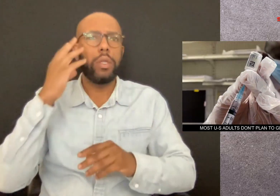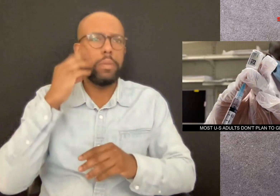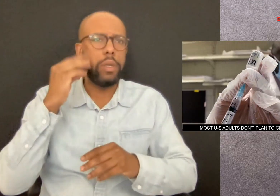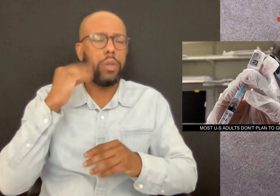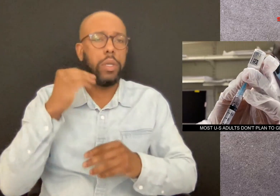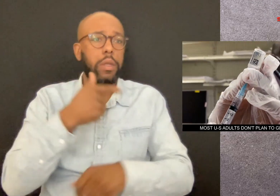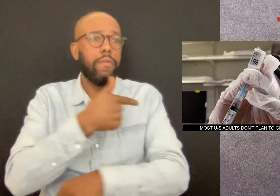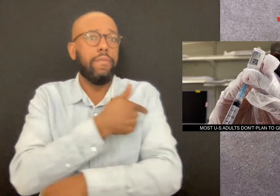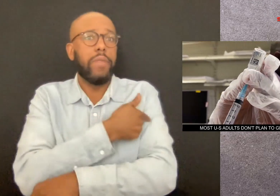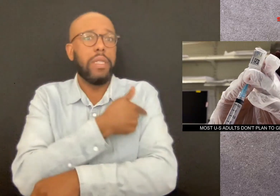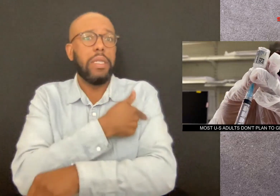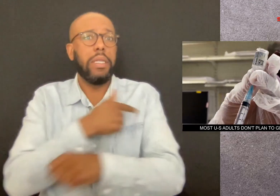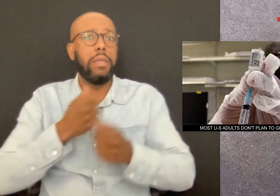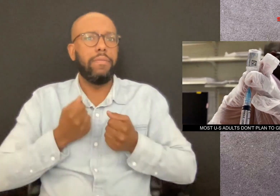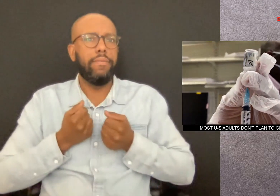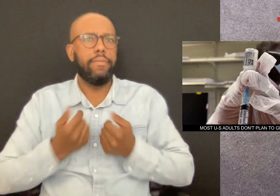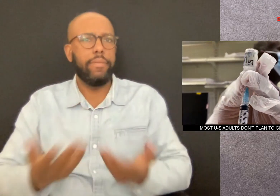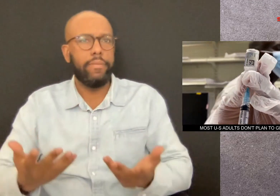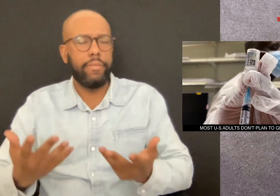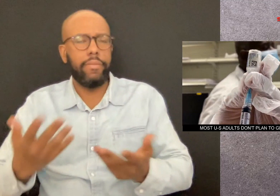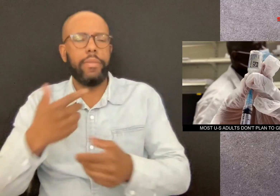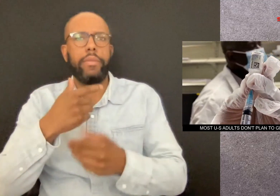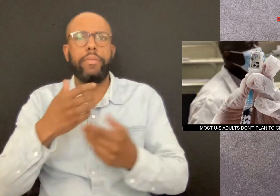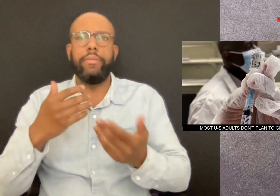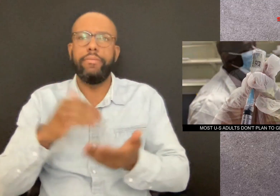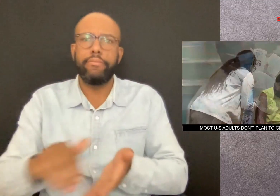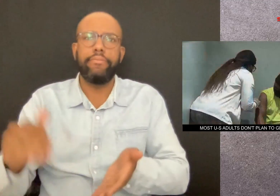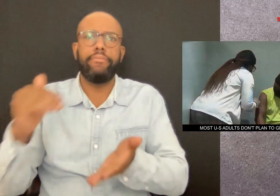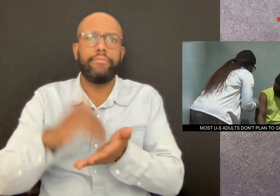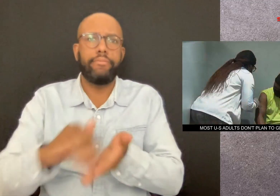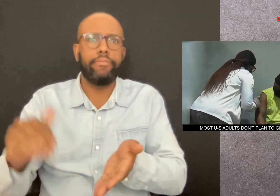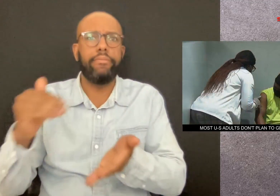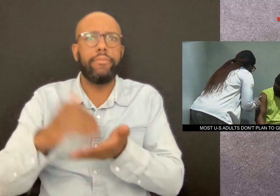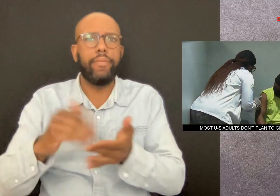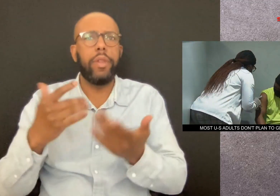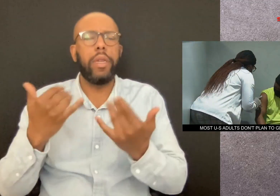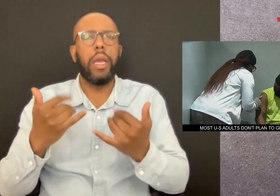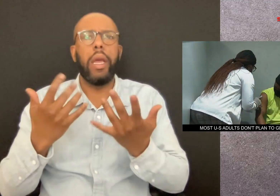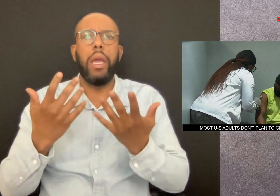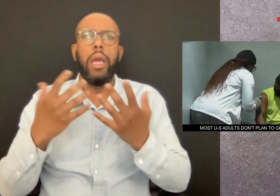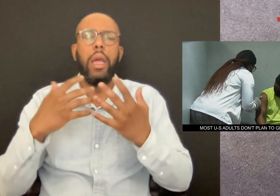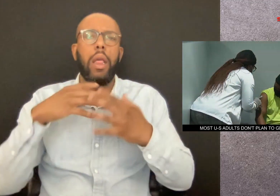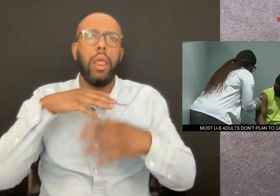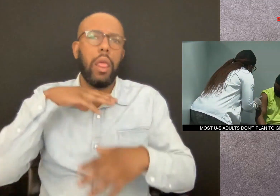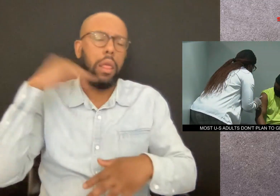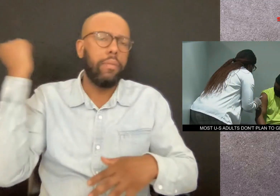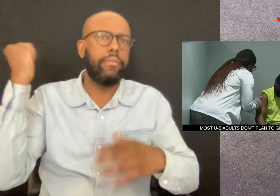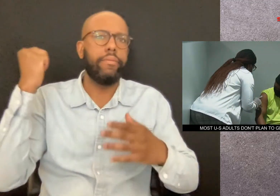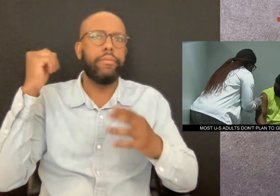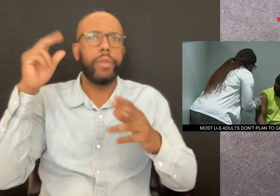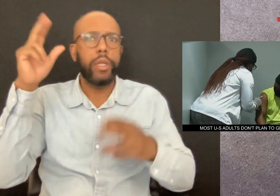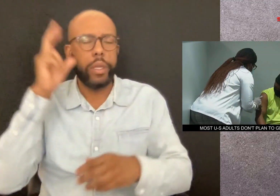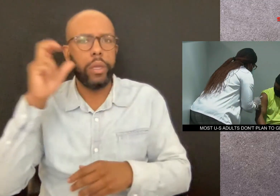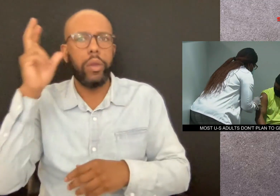vaccine fatigue they've simply grown tired of hearing about shots over and over again